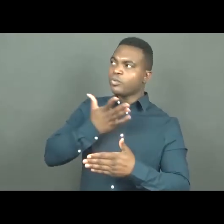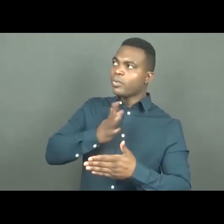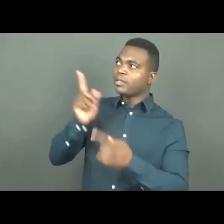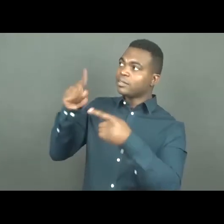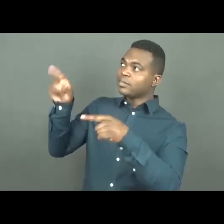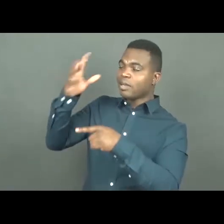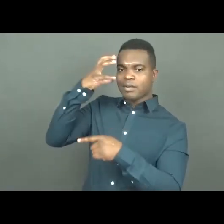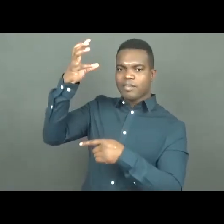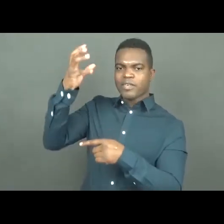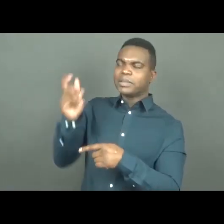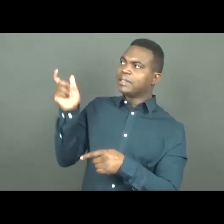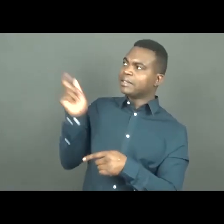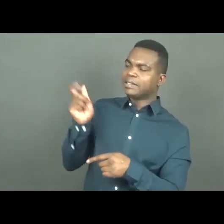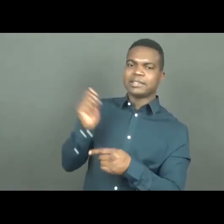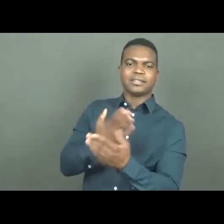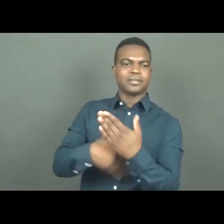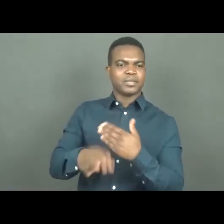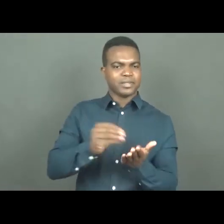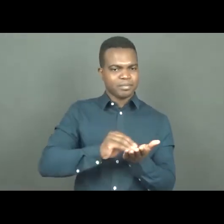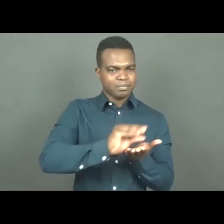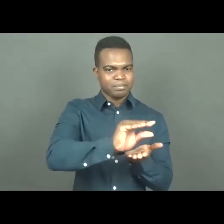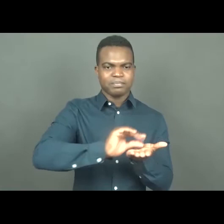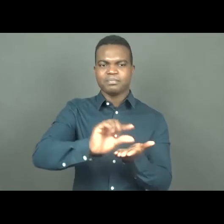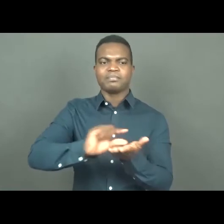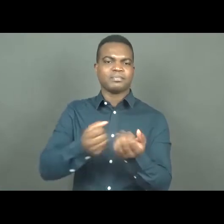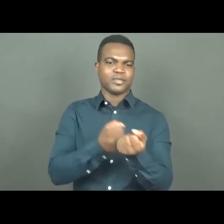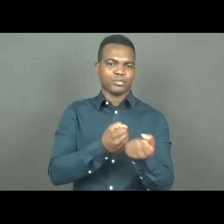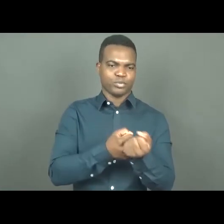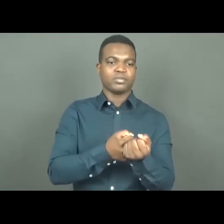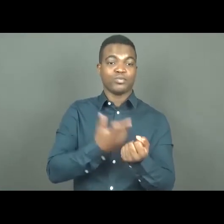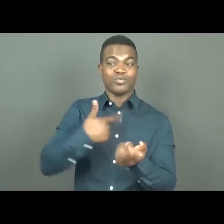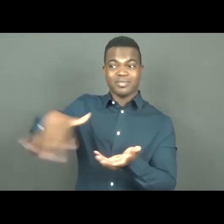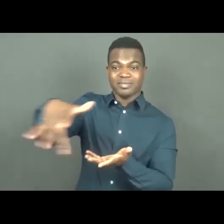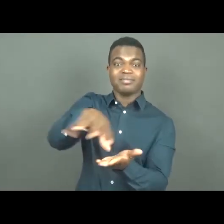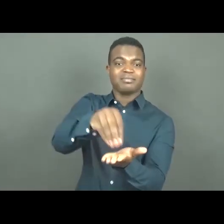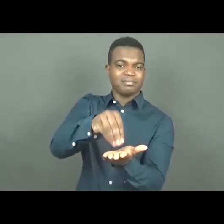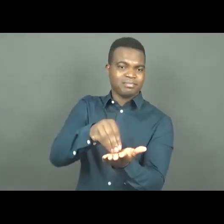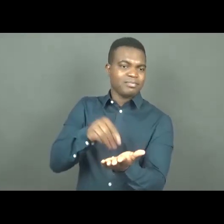you ask, what are the data there? We have the disability monograph. You can start here,